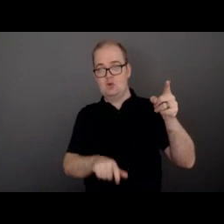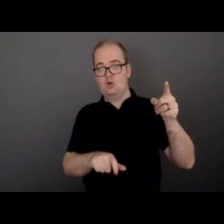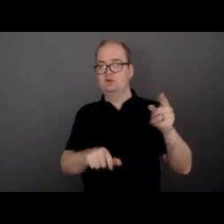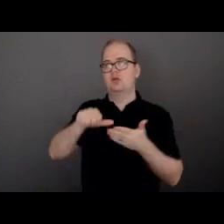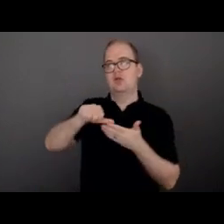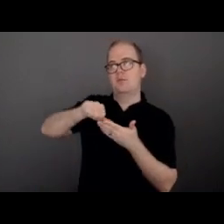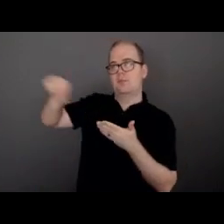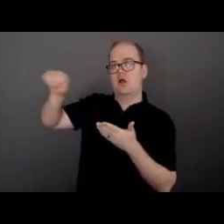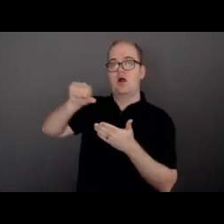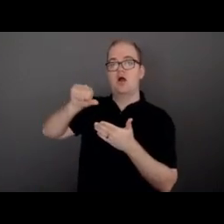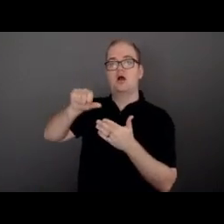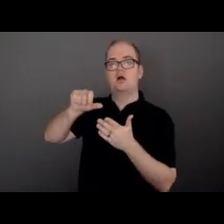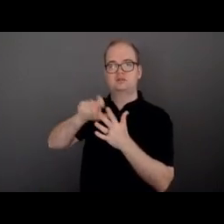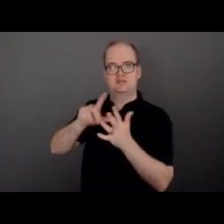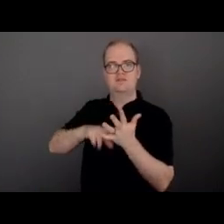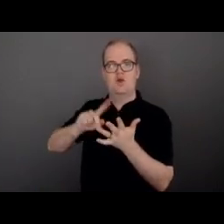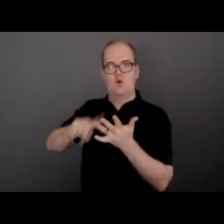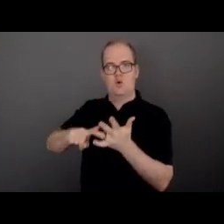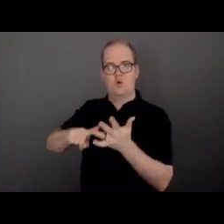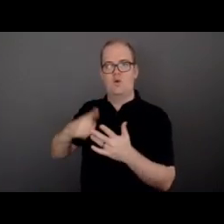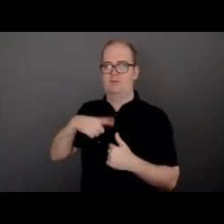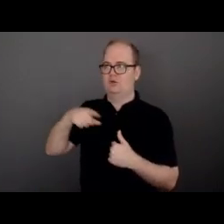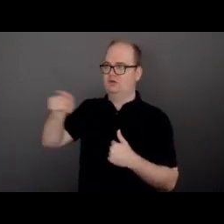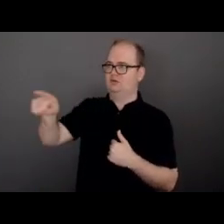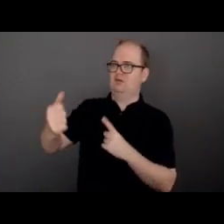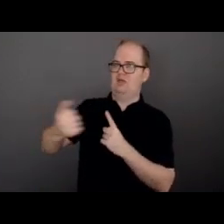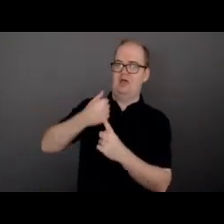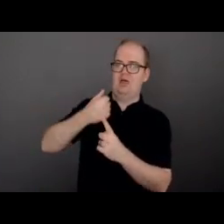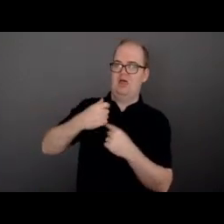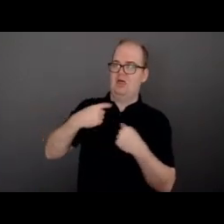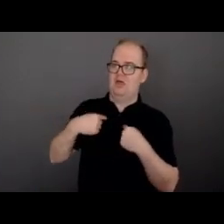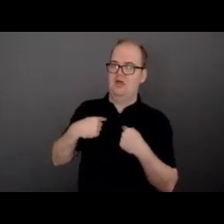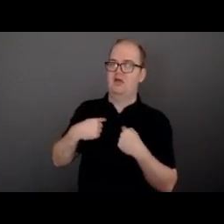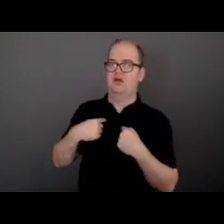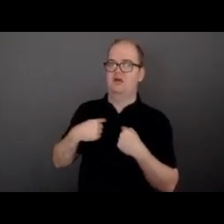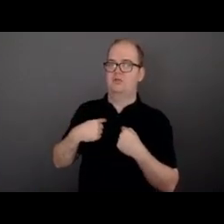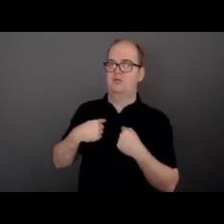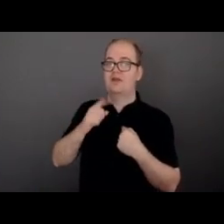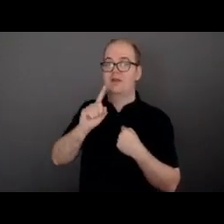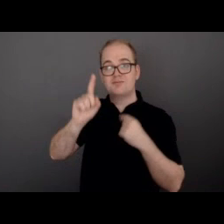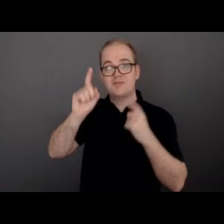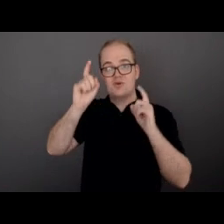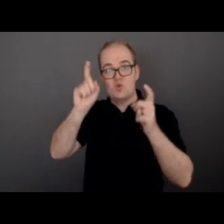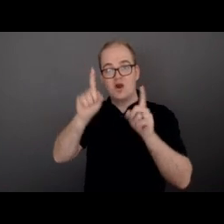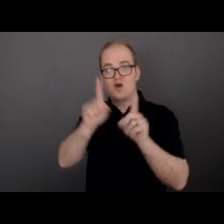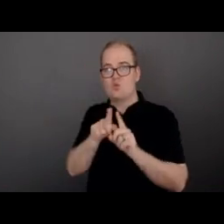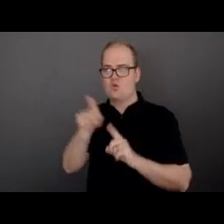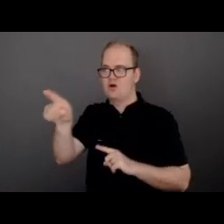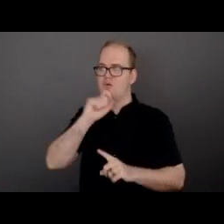that's been abusing them but they are also really worried about the abuser abusing their mum.